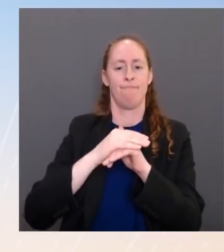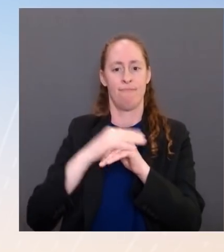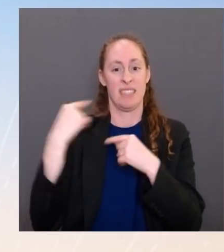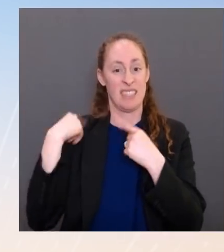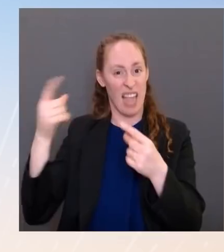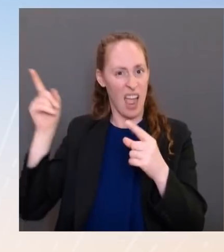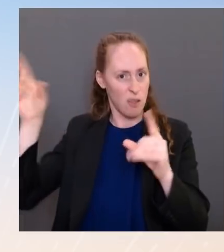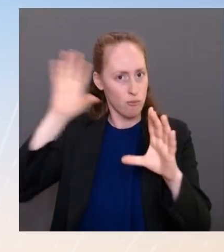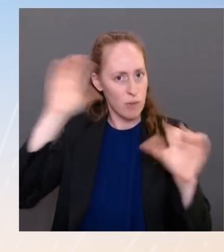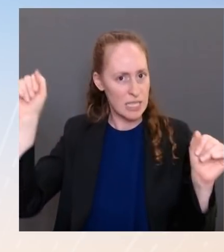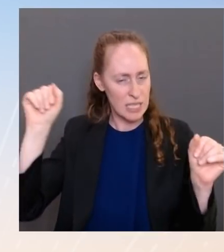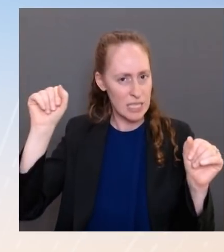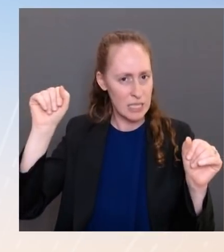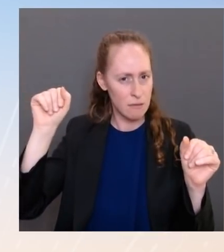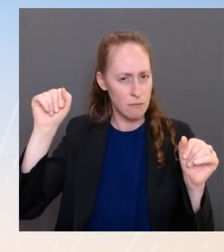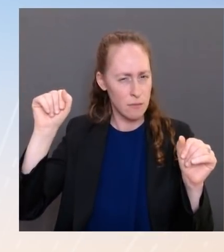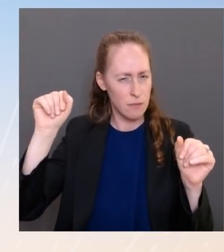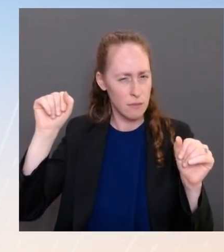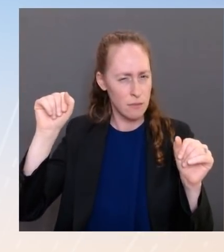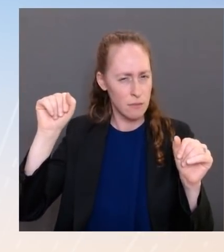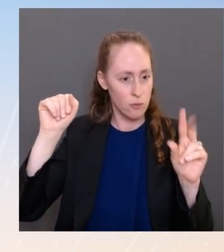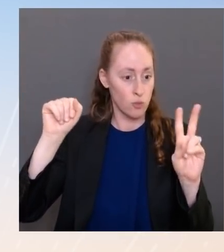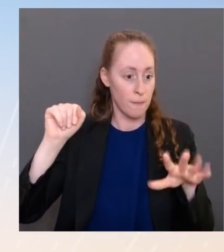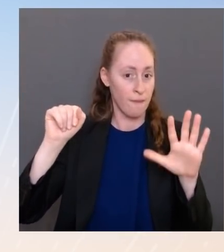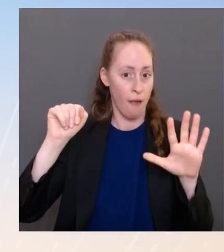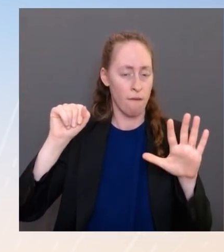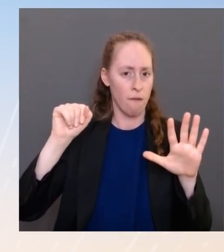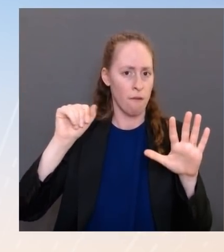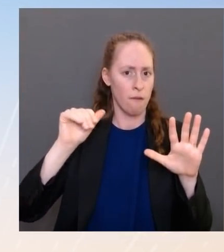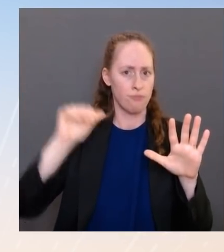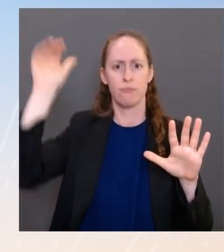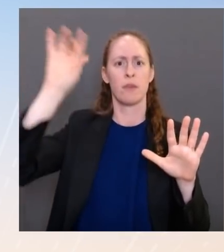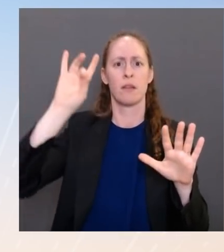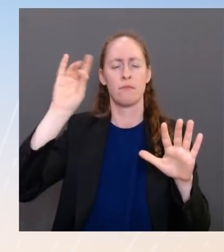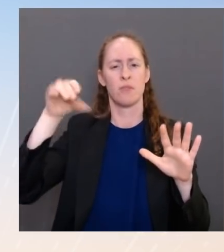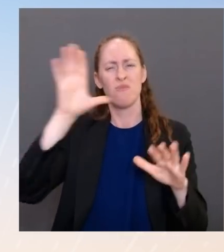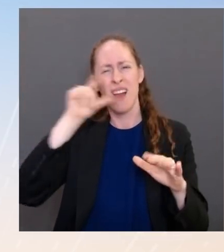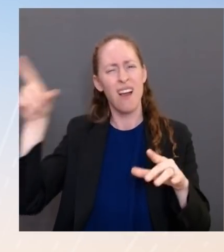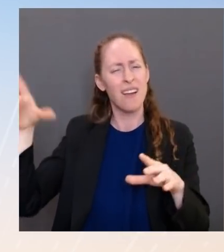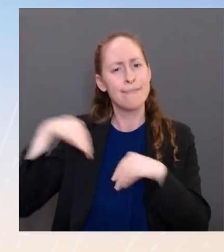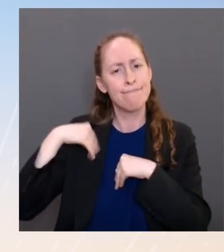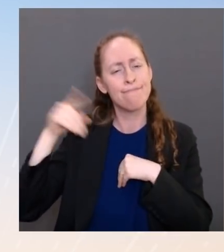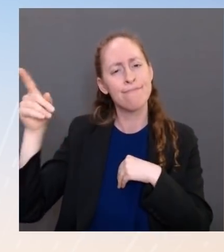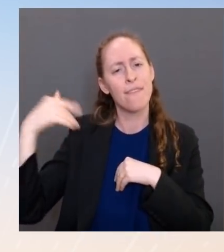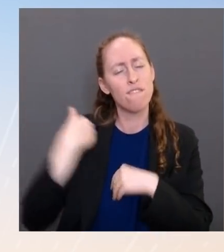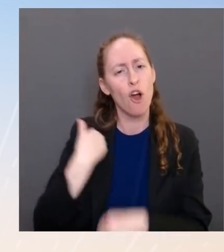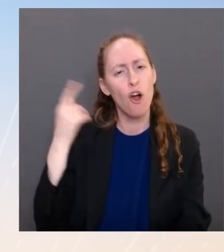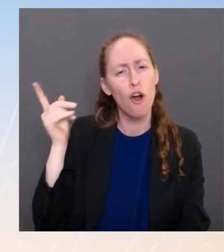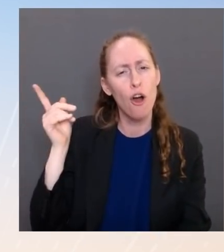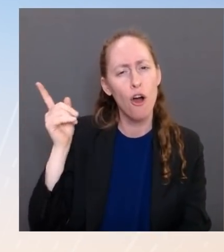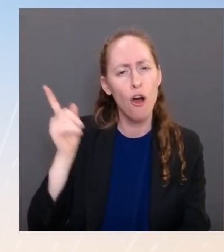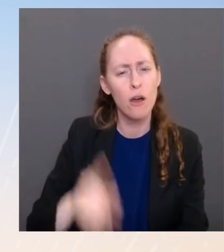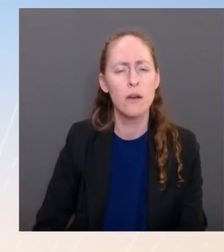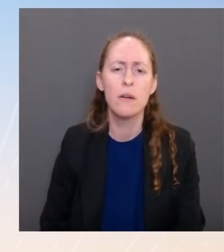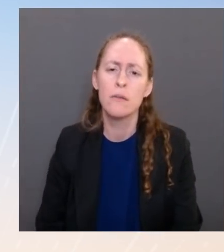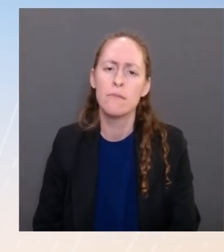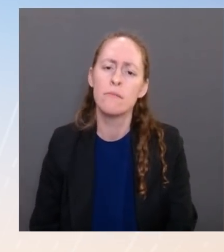I think the President said today that he's President and that we control all three -- obviously Congress, the House and Senate as well.